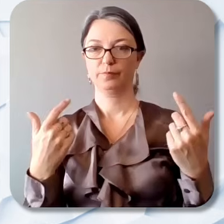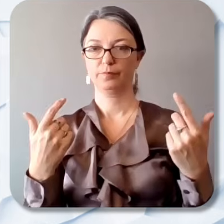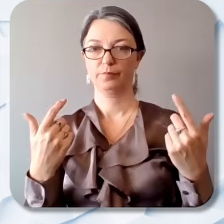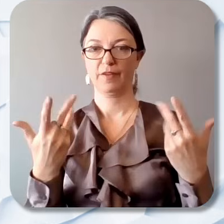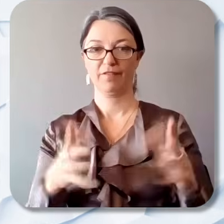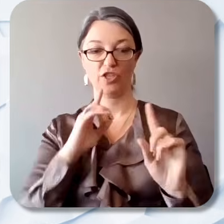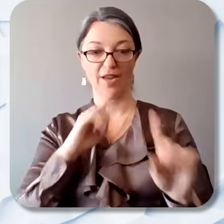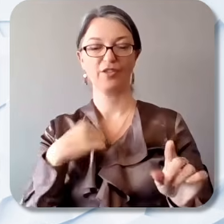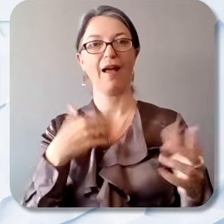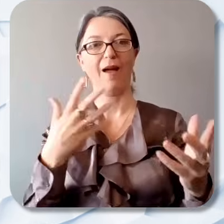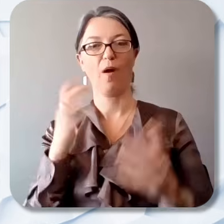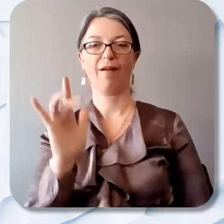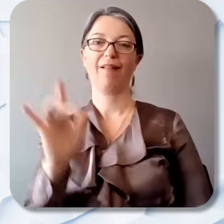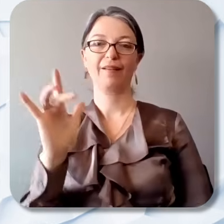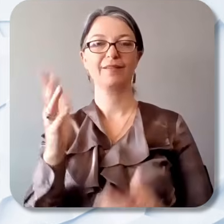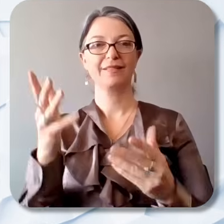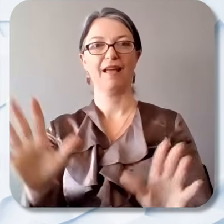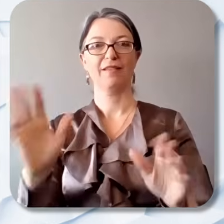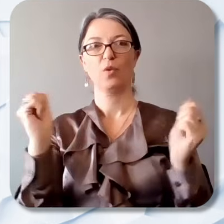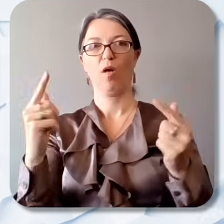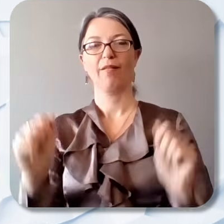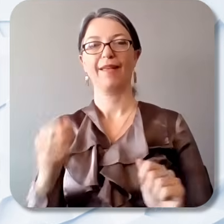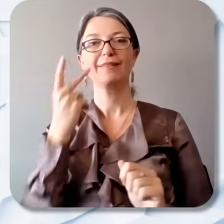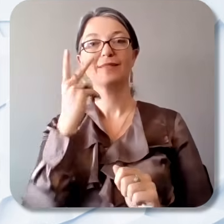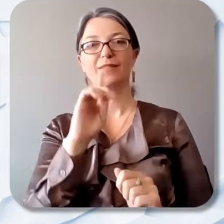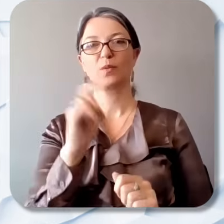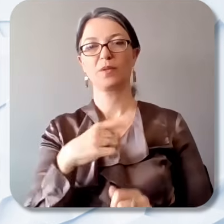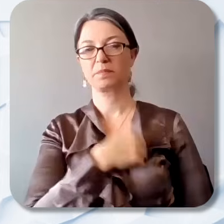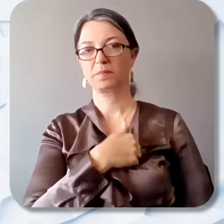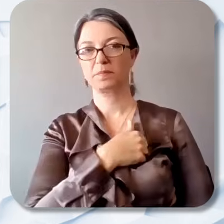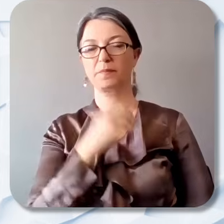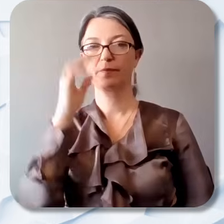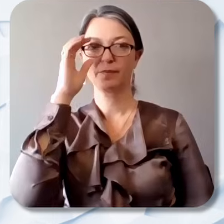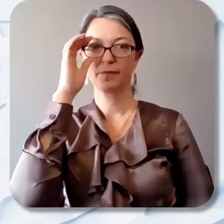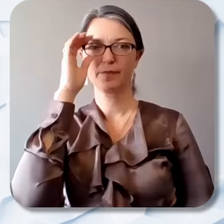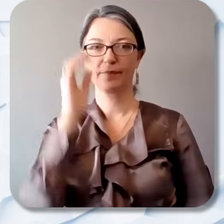a question live so everyone can see the question, apologies. I hope he's up here, you know.